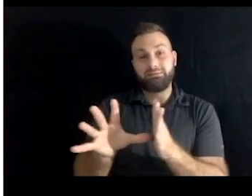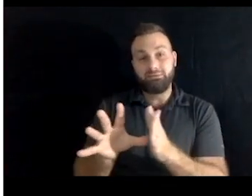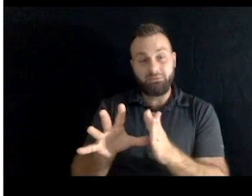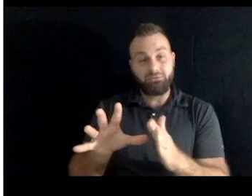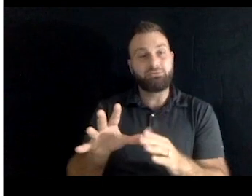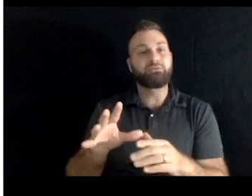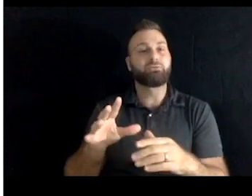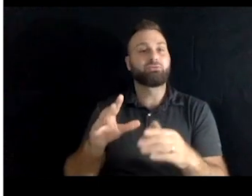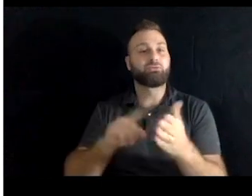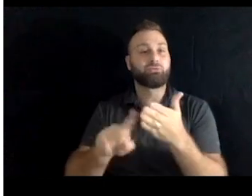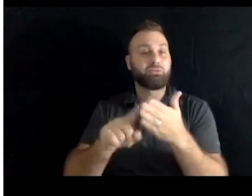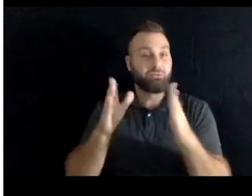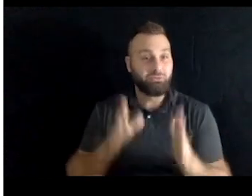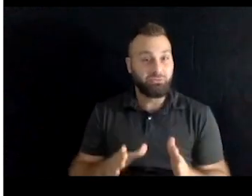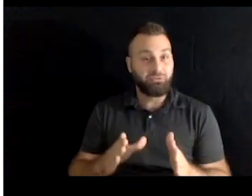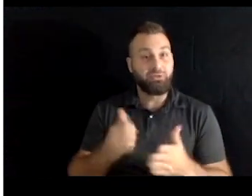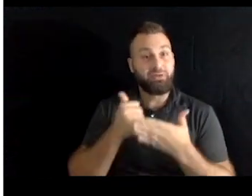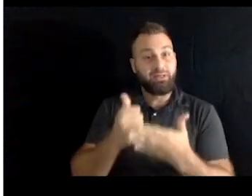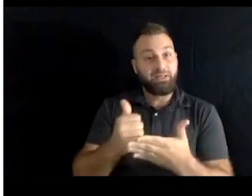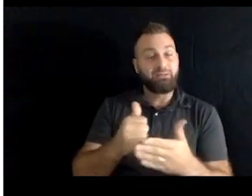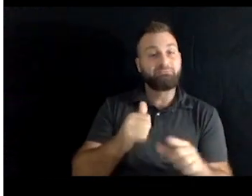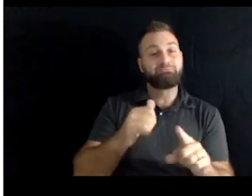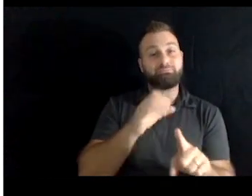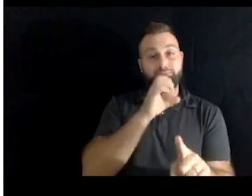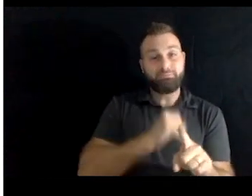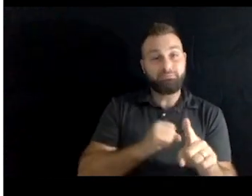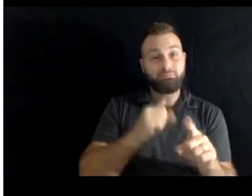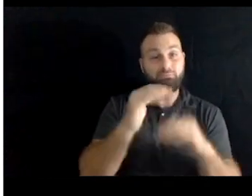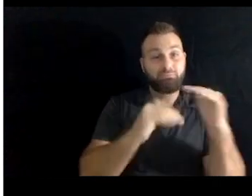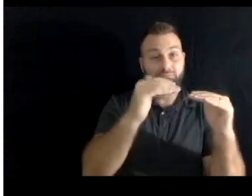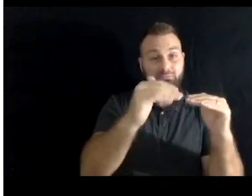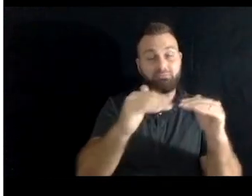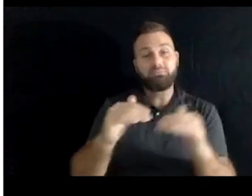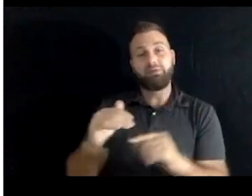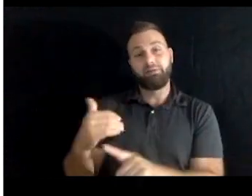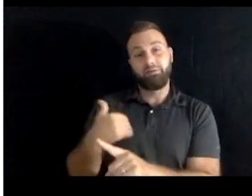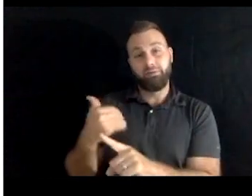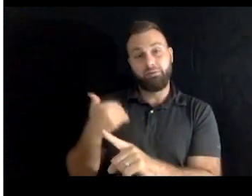and benefit receipt of working age adults and transition needs. Youth with disabilities.